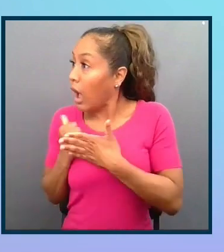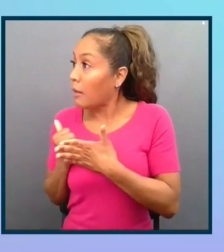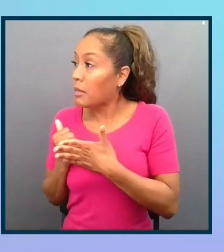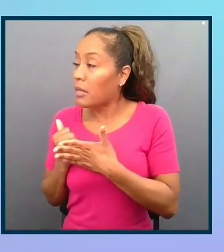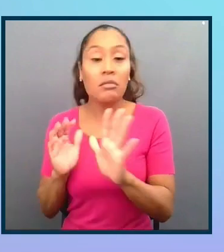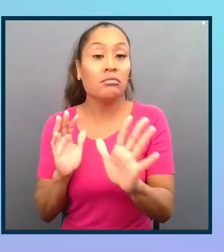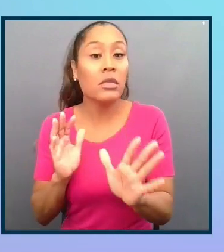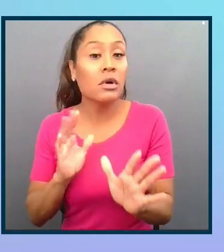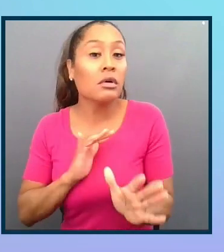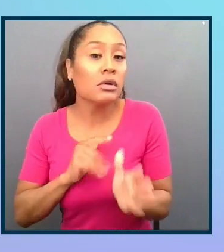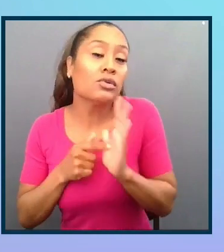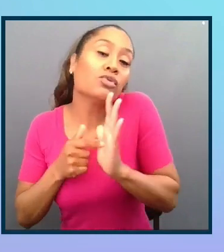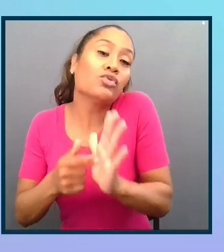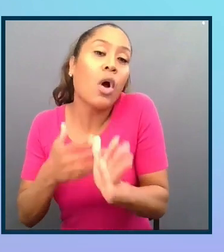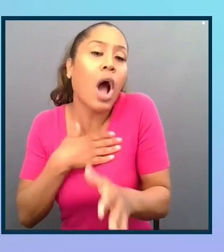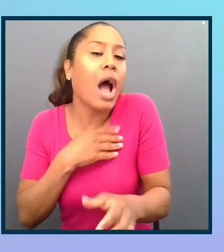to show your dedication to accessibility.